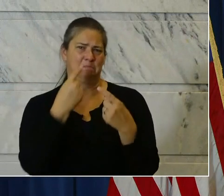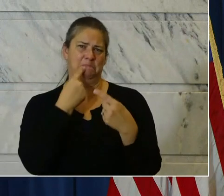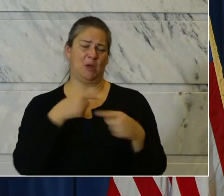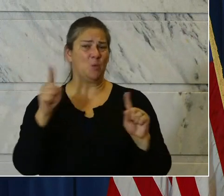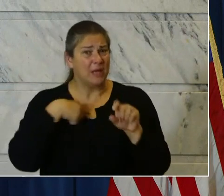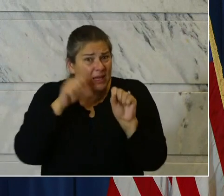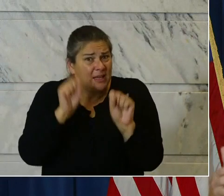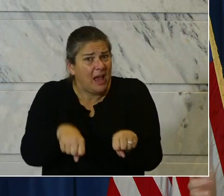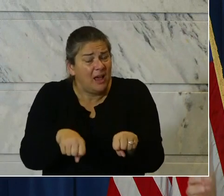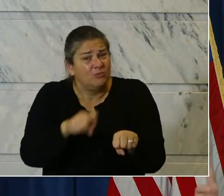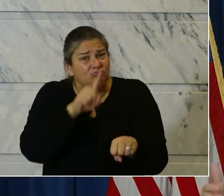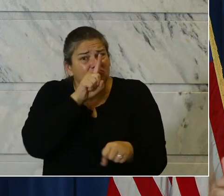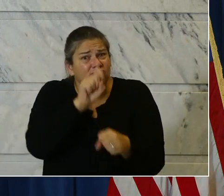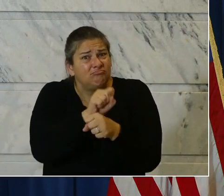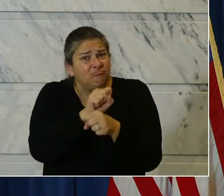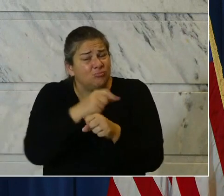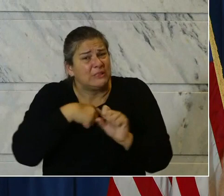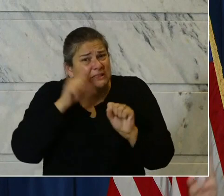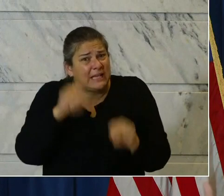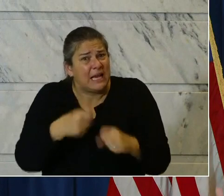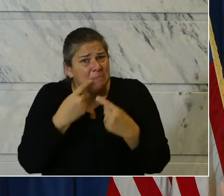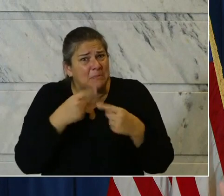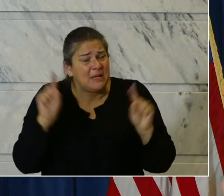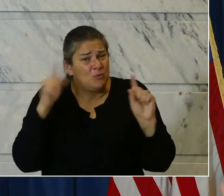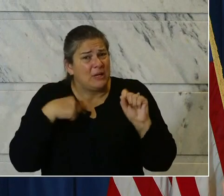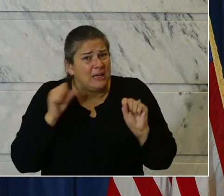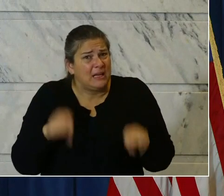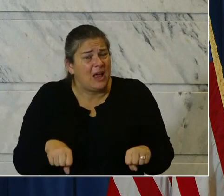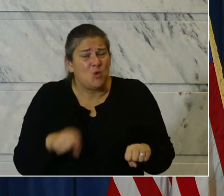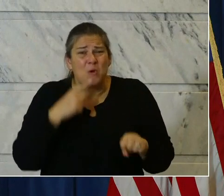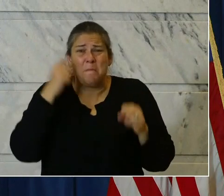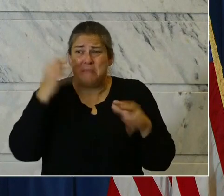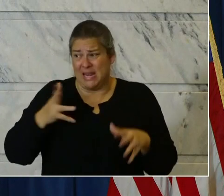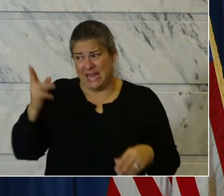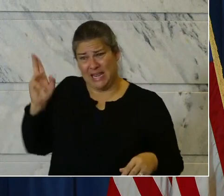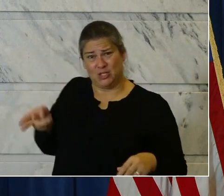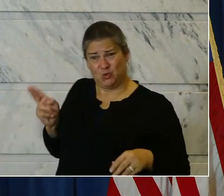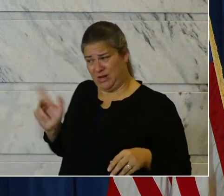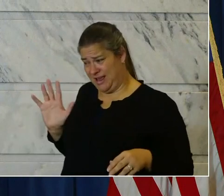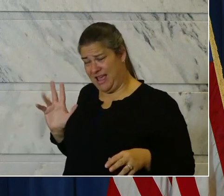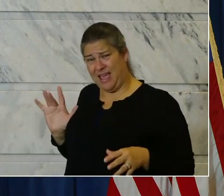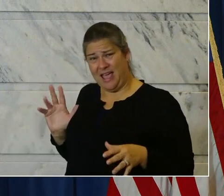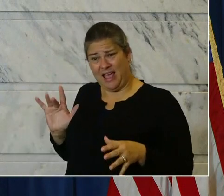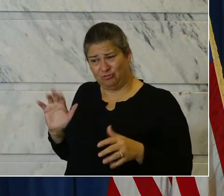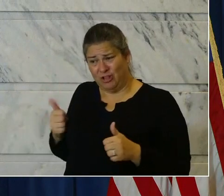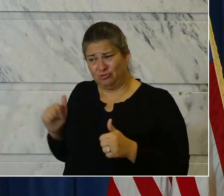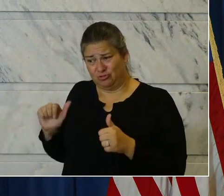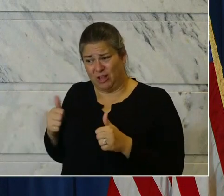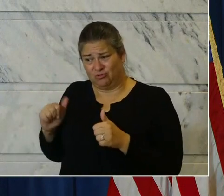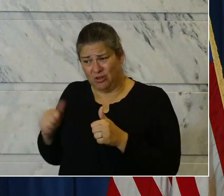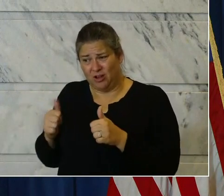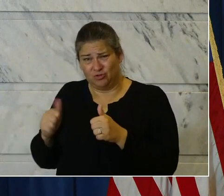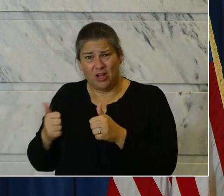GONNA MAKE IT. WE KNOW THAT UNLIKE SO MANY CHALLENGES THAT